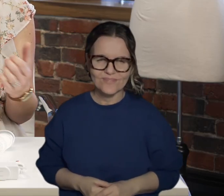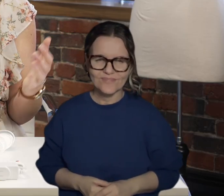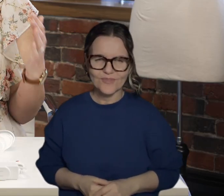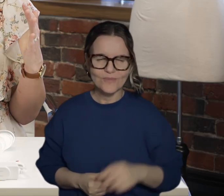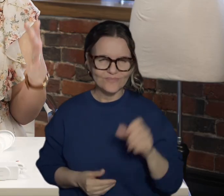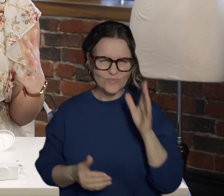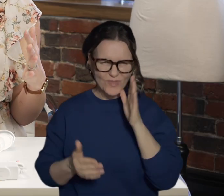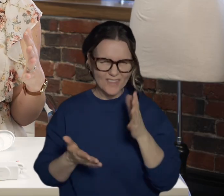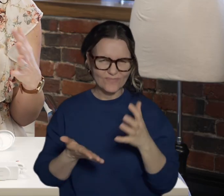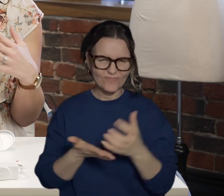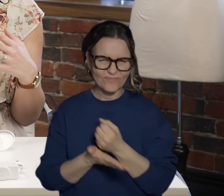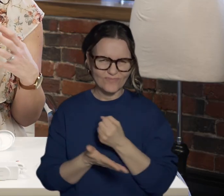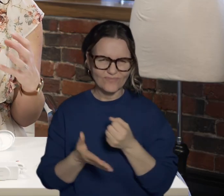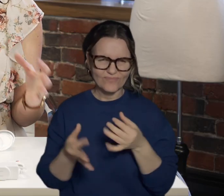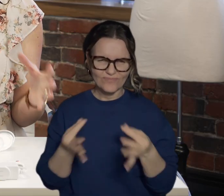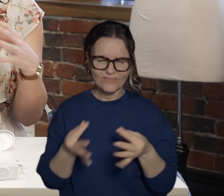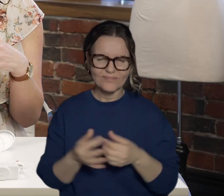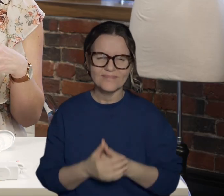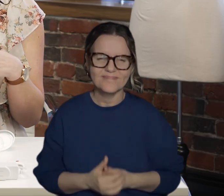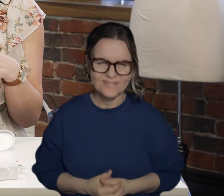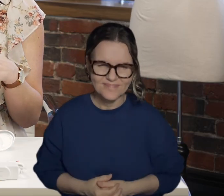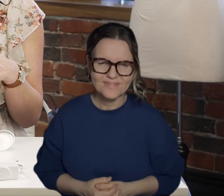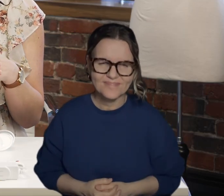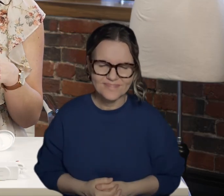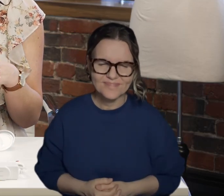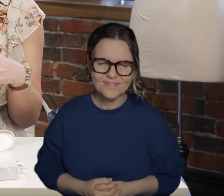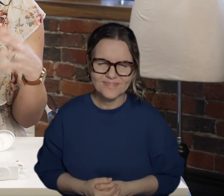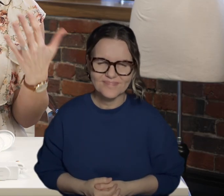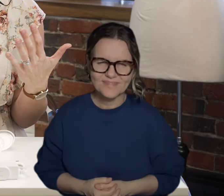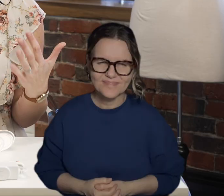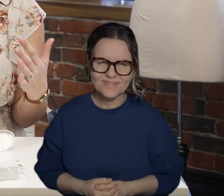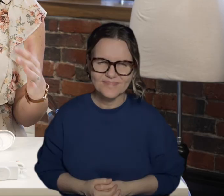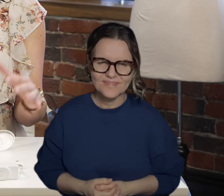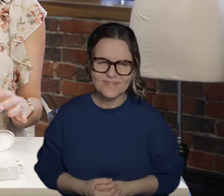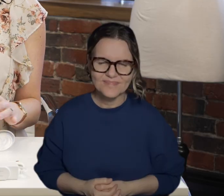CDC but Spectra has you know a little bit more strict guidelines on those so I'm going to you